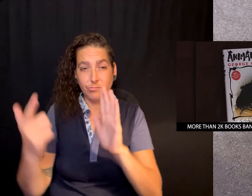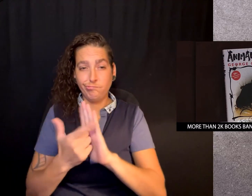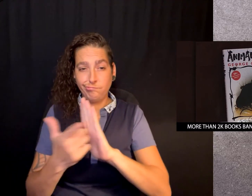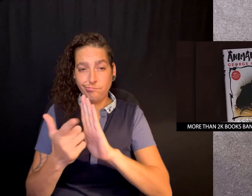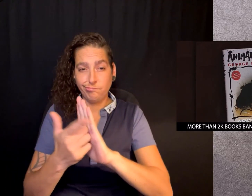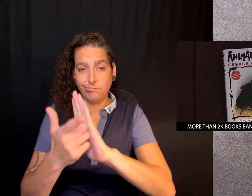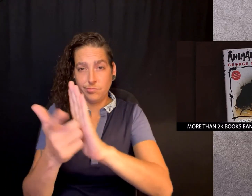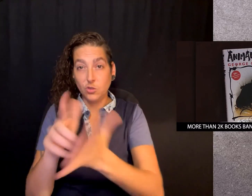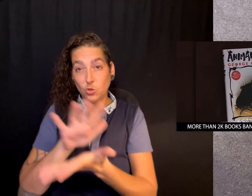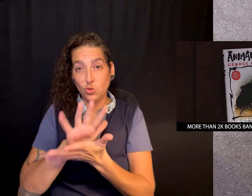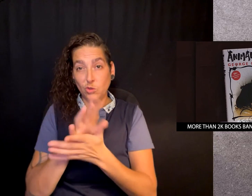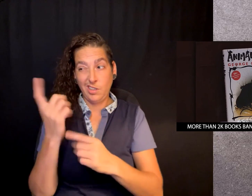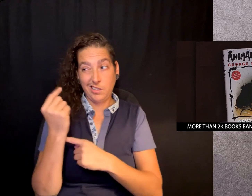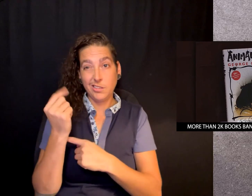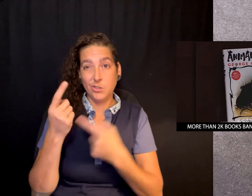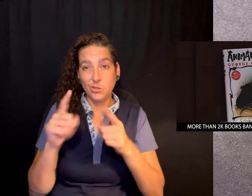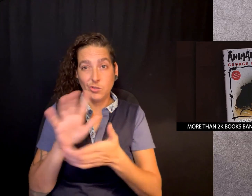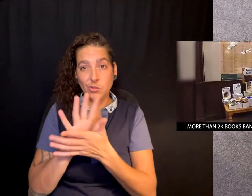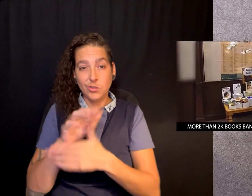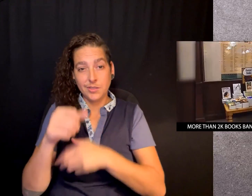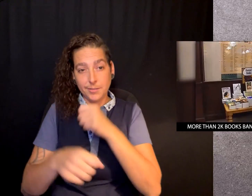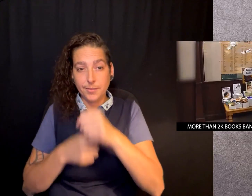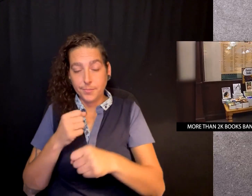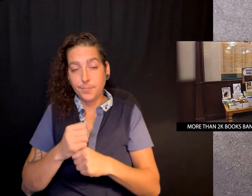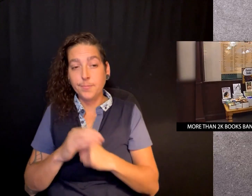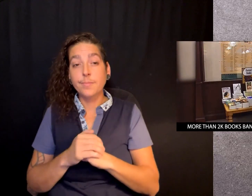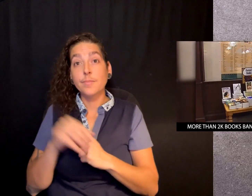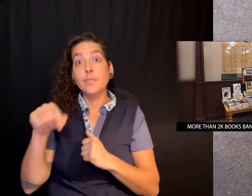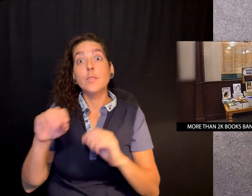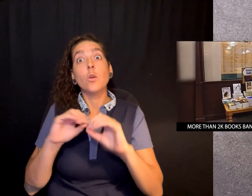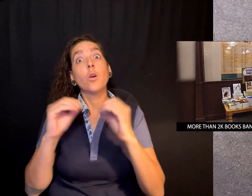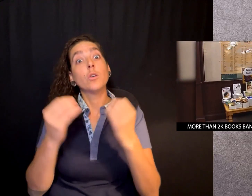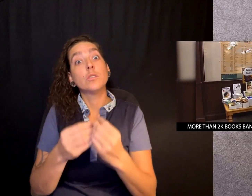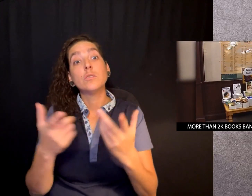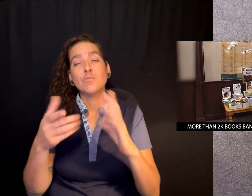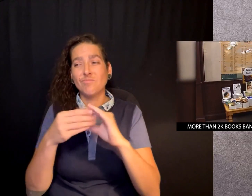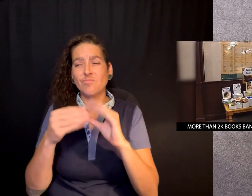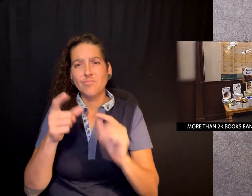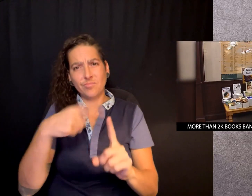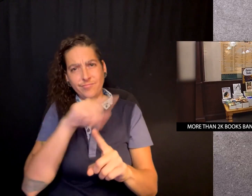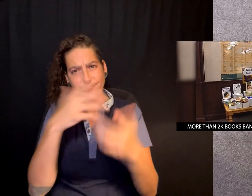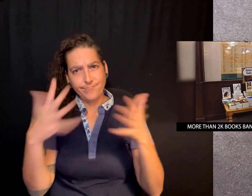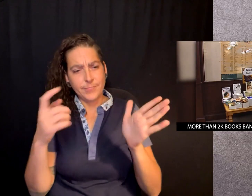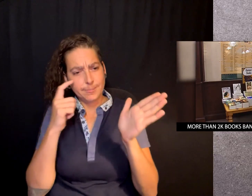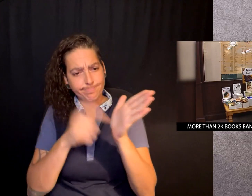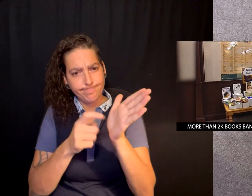2000 books have been banned in schools in the last school year the organization says